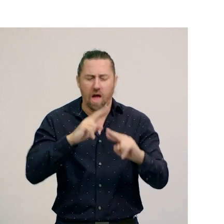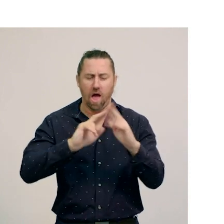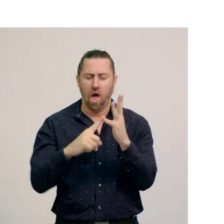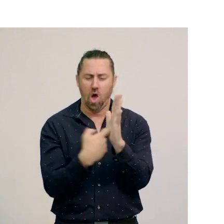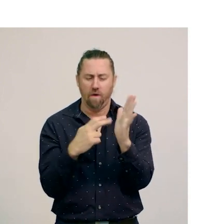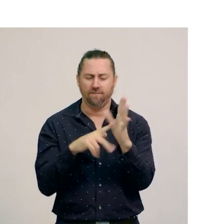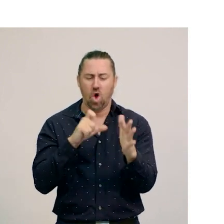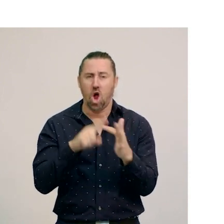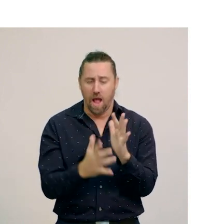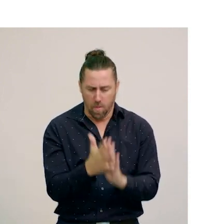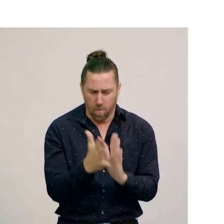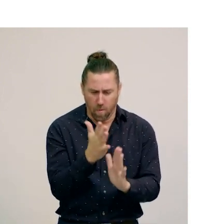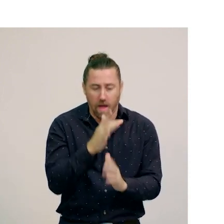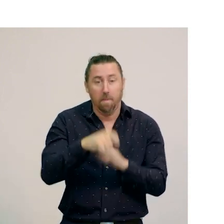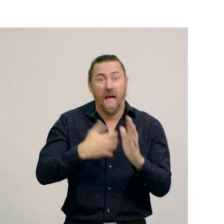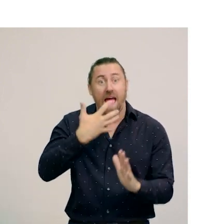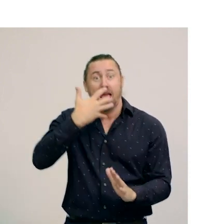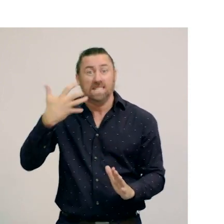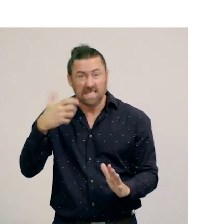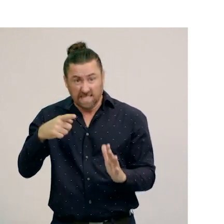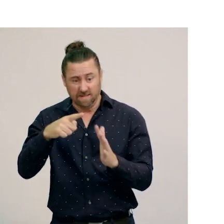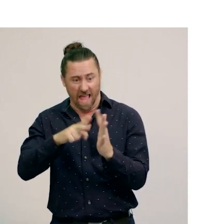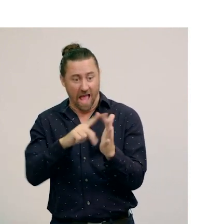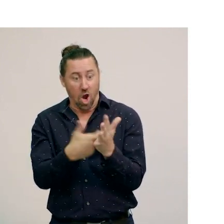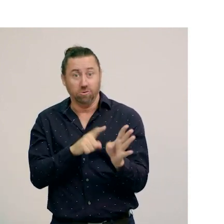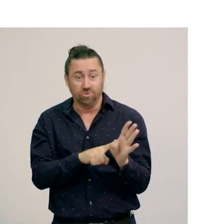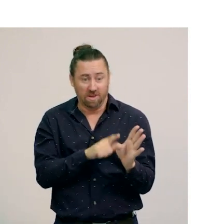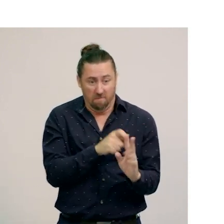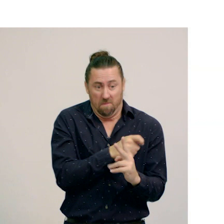This produces heat energy. The heat energy heats up a liquid,